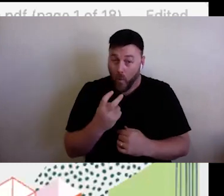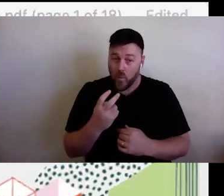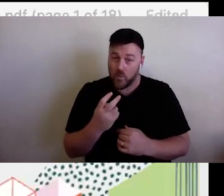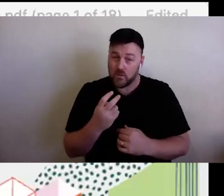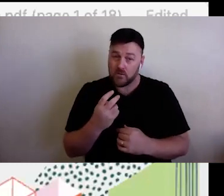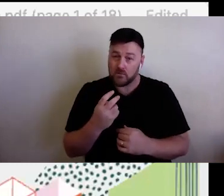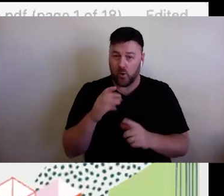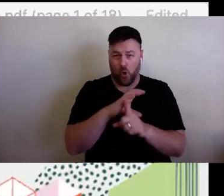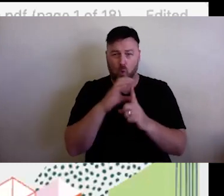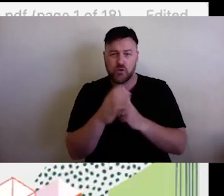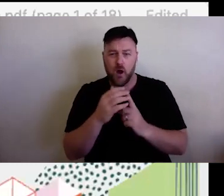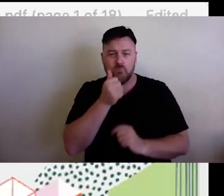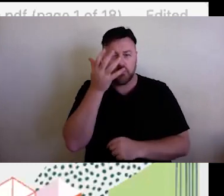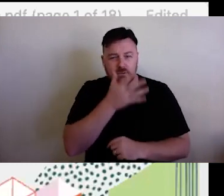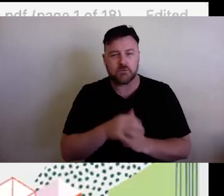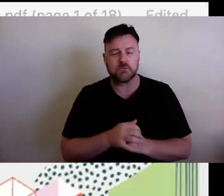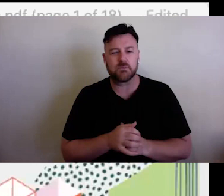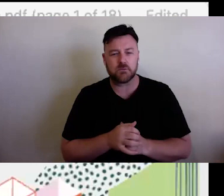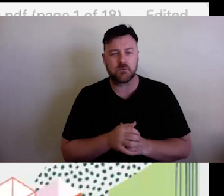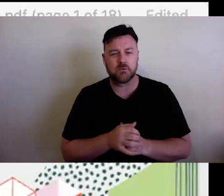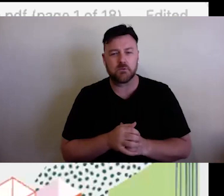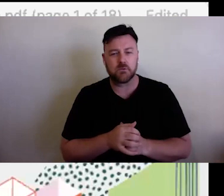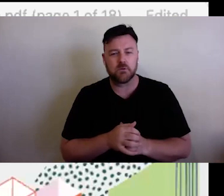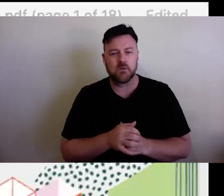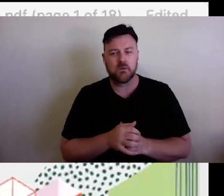where you're from, whose lands you're on today, I'd love to hear